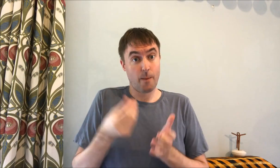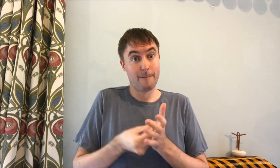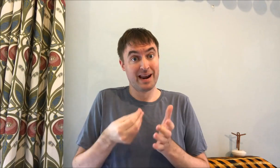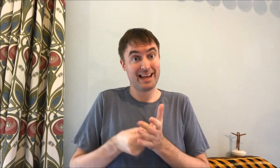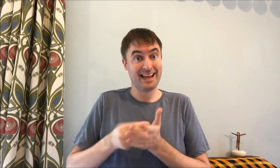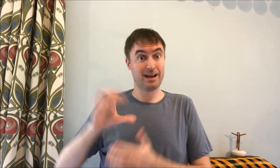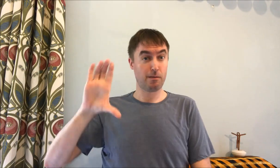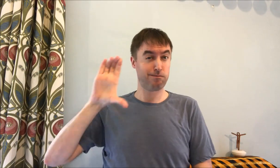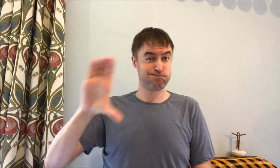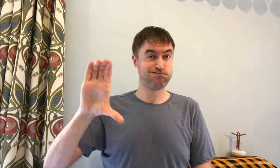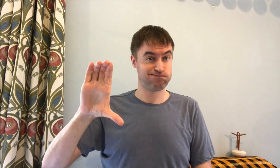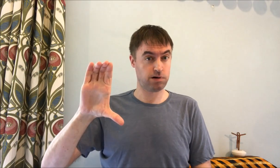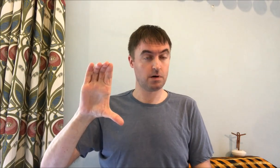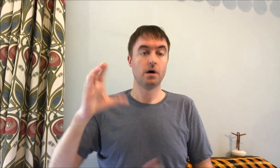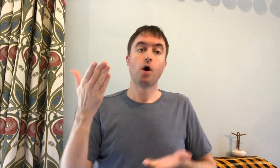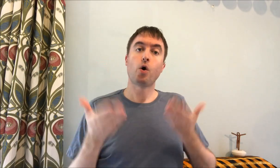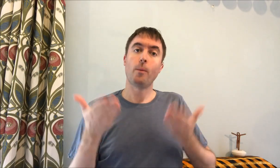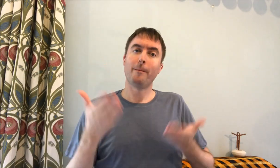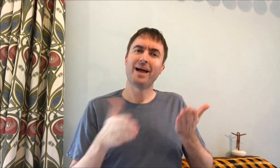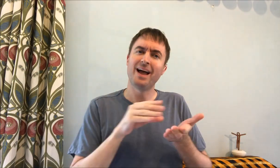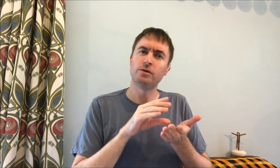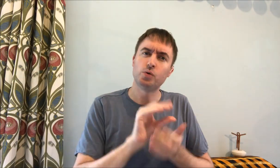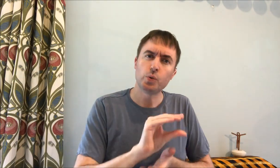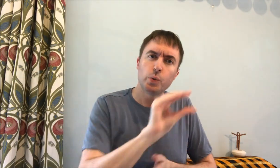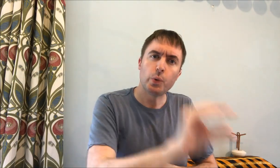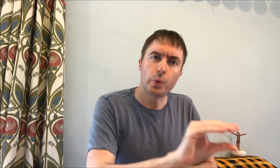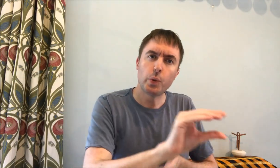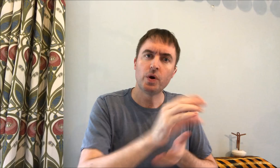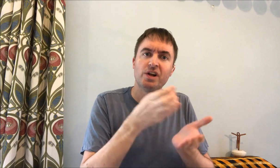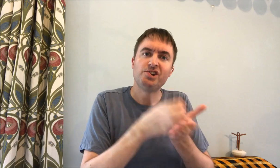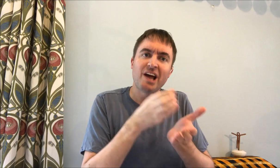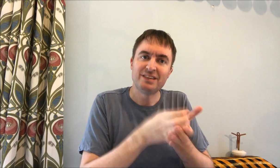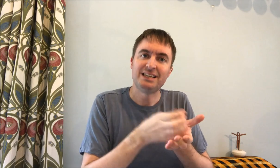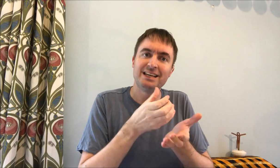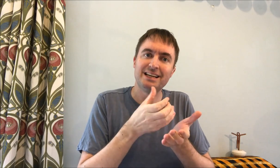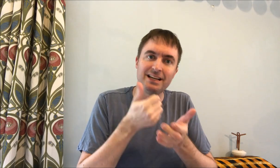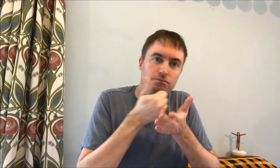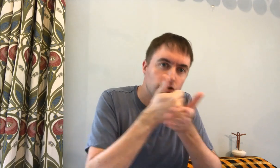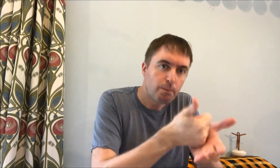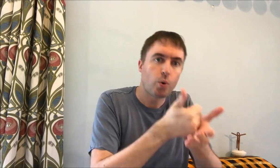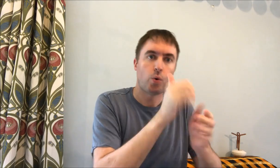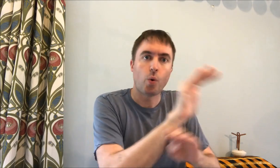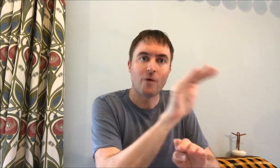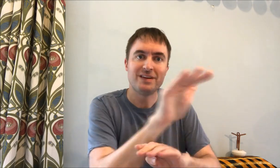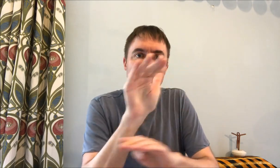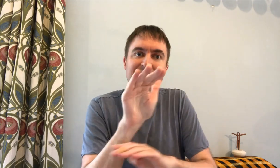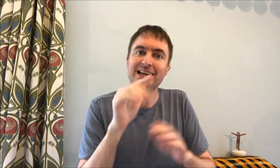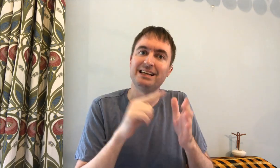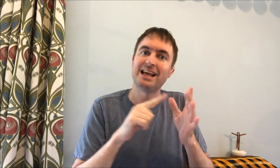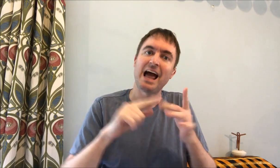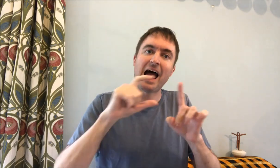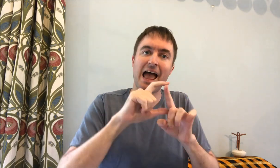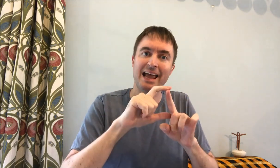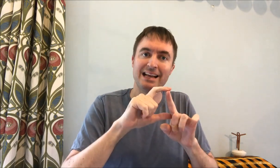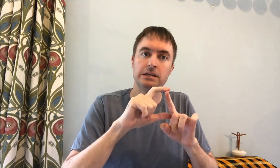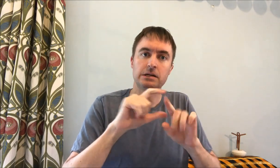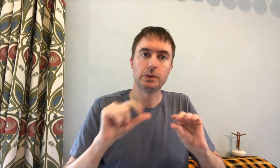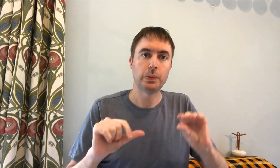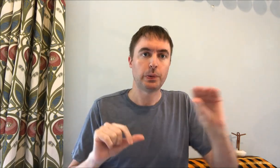That money is three times more than the money spent on aid for developing countries.